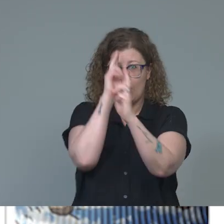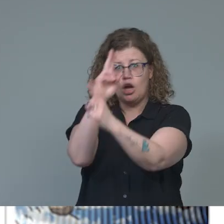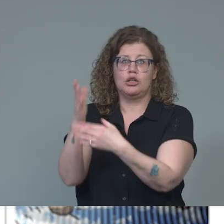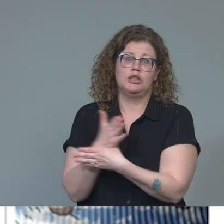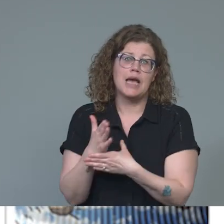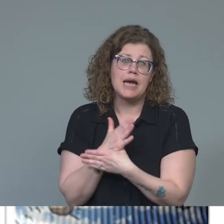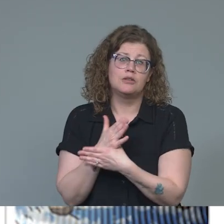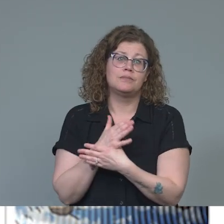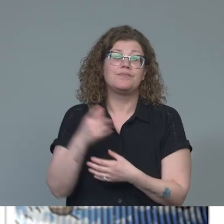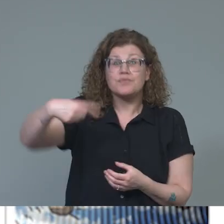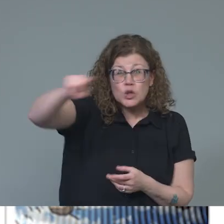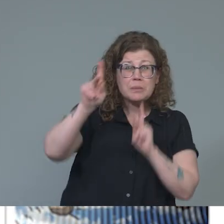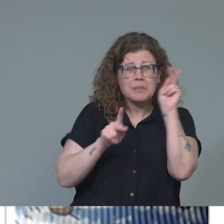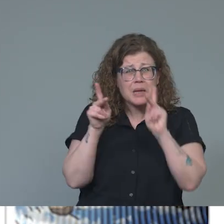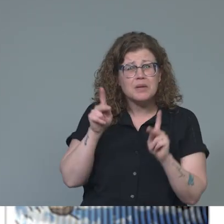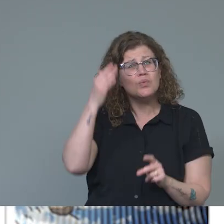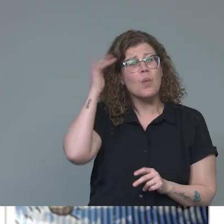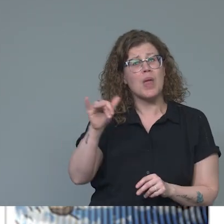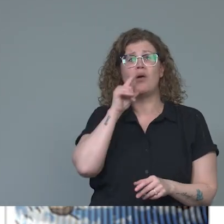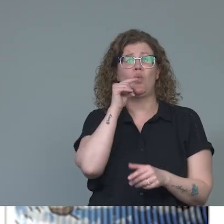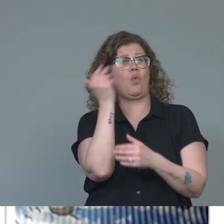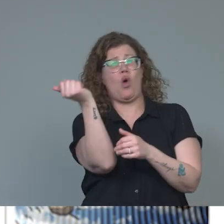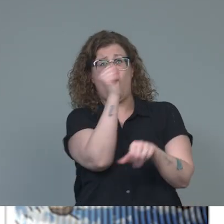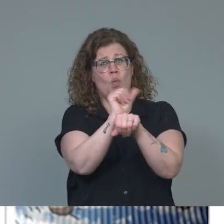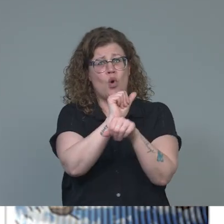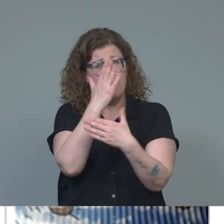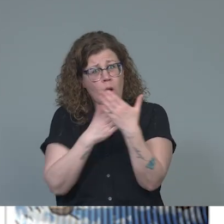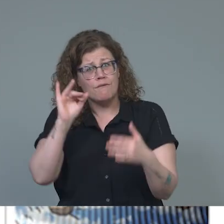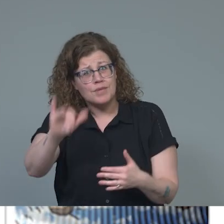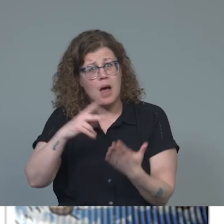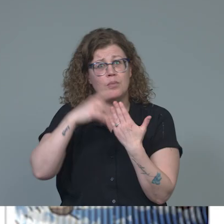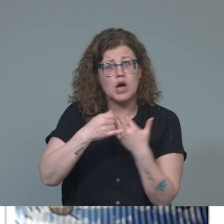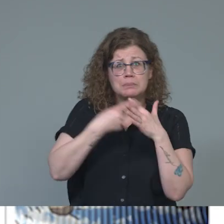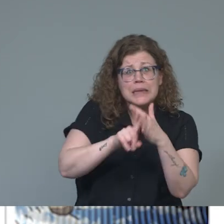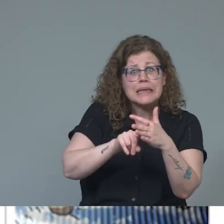artwork is this living entity within the community that the contributions of the public should be